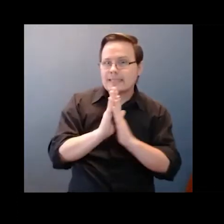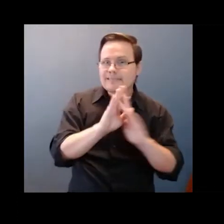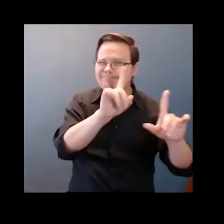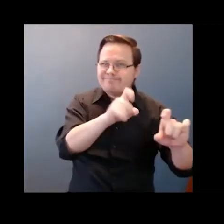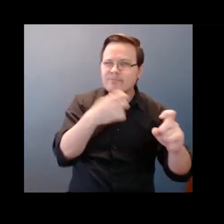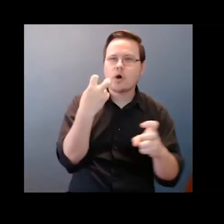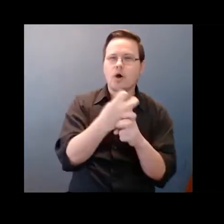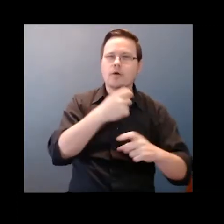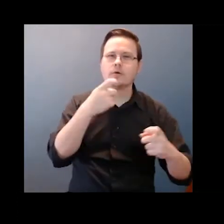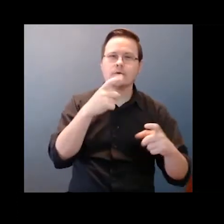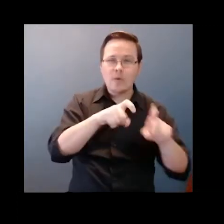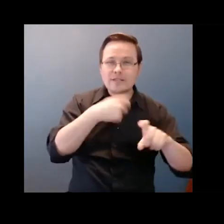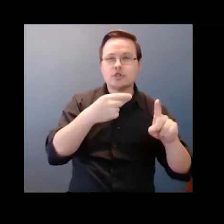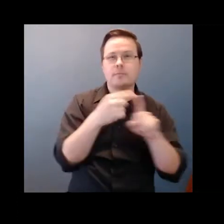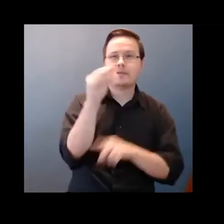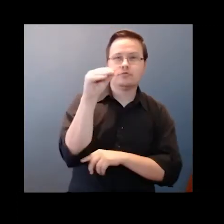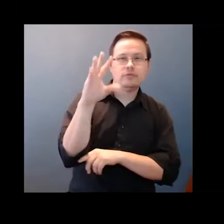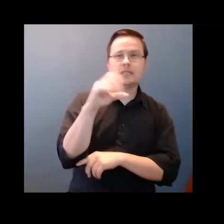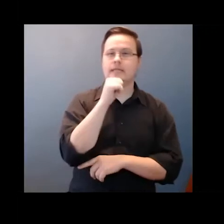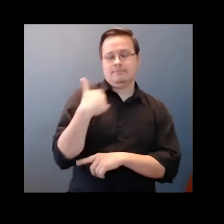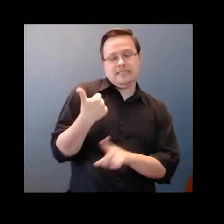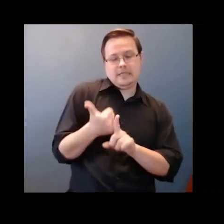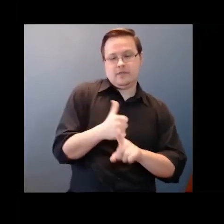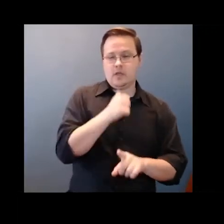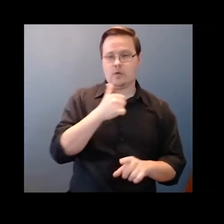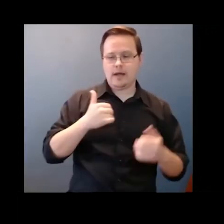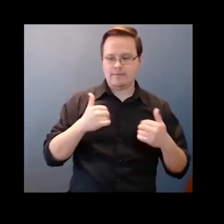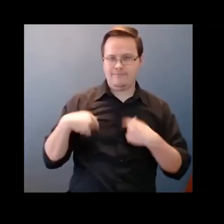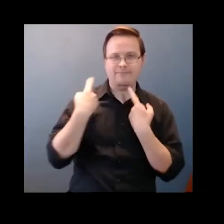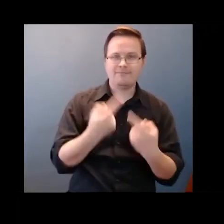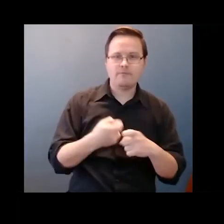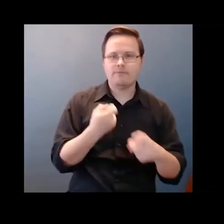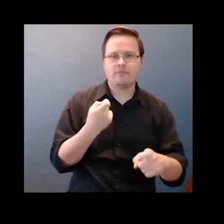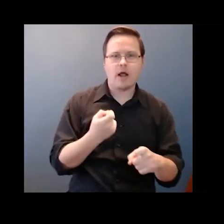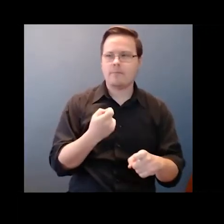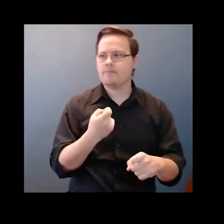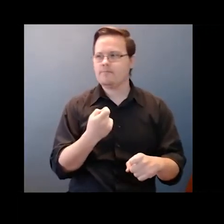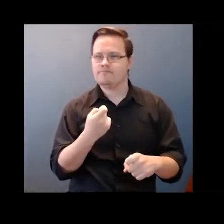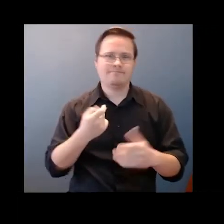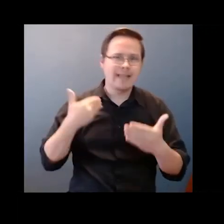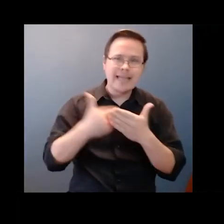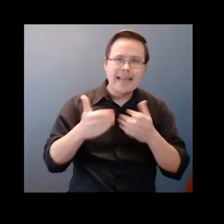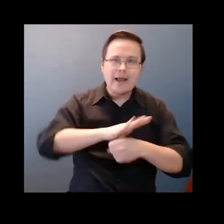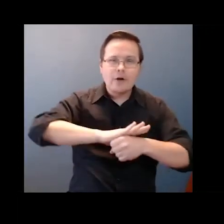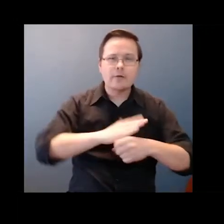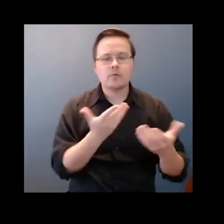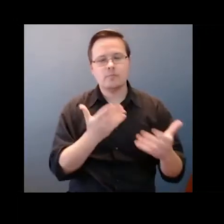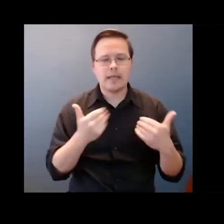And they often don't come from positions. And even if they come from neighborhoods where they might be more attuned to some of the social justice questions